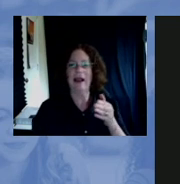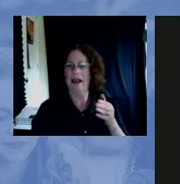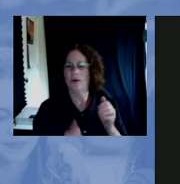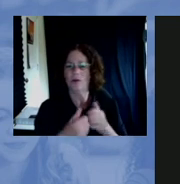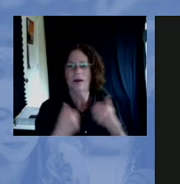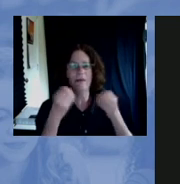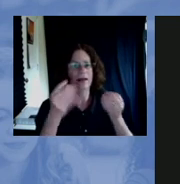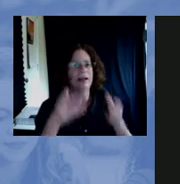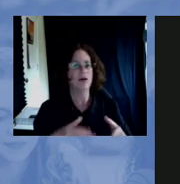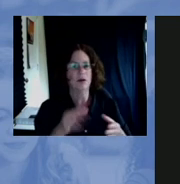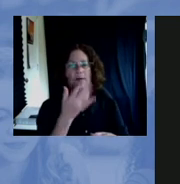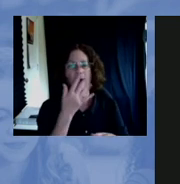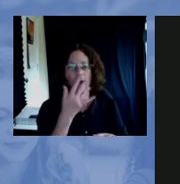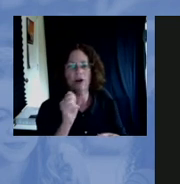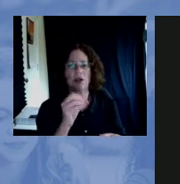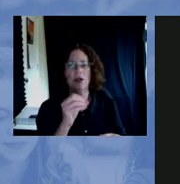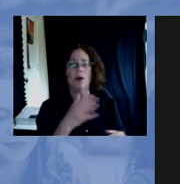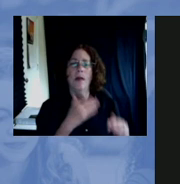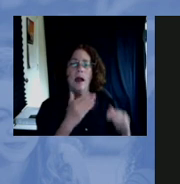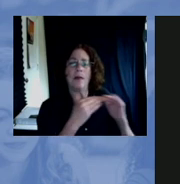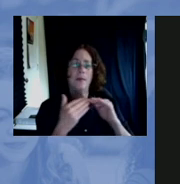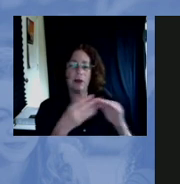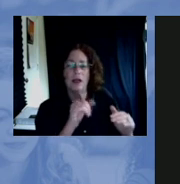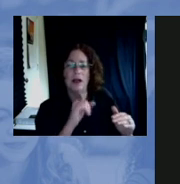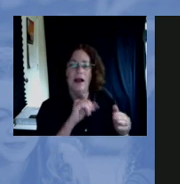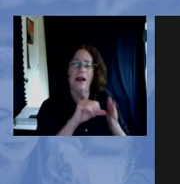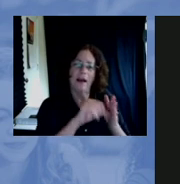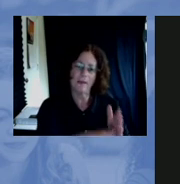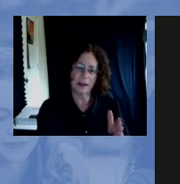SO MY PEERS AND I ALSO EMPHASIZE THE IMPORTANCE OF A CURRICULUM THAT REFLECTS US.